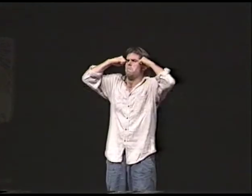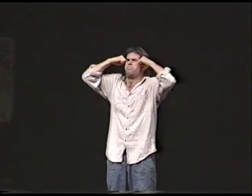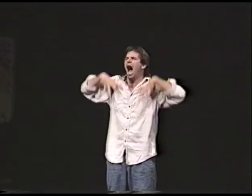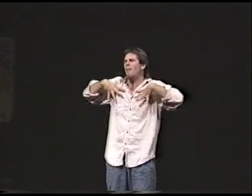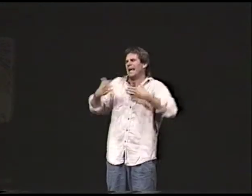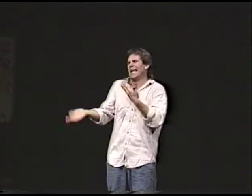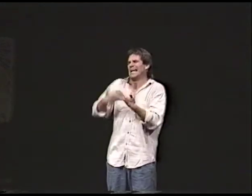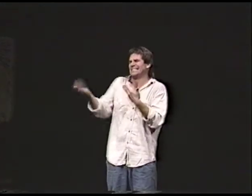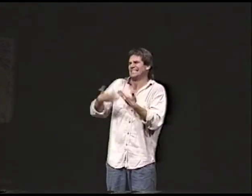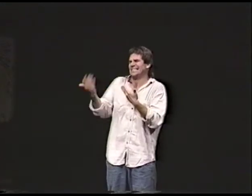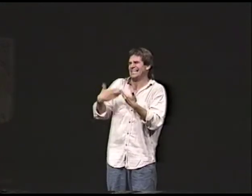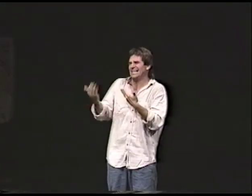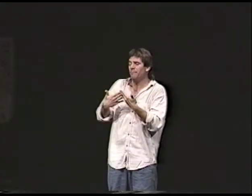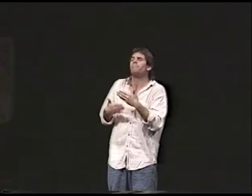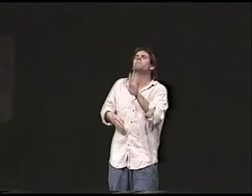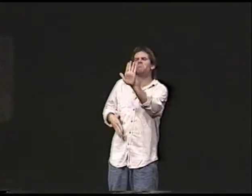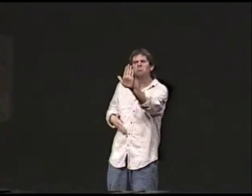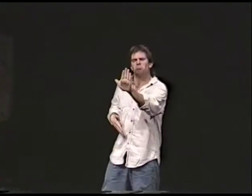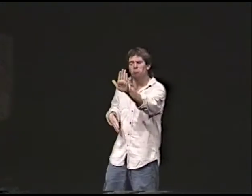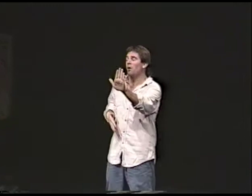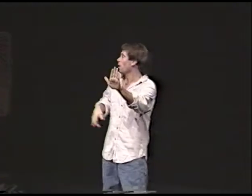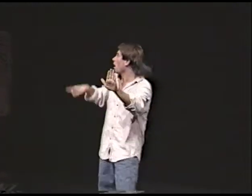OK, I'm famous for sweating easily, so.